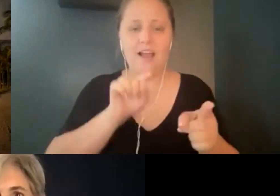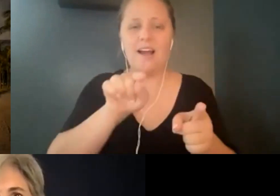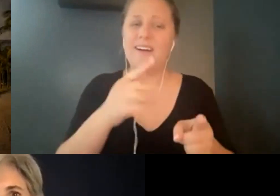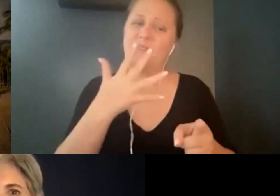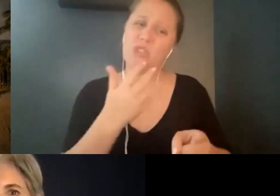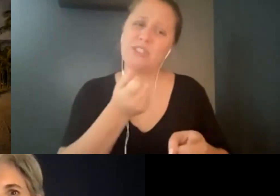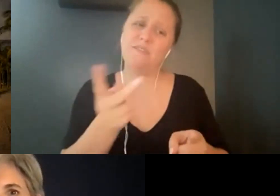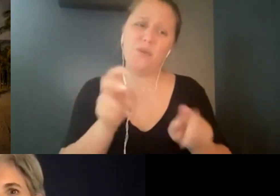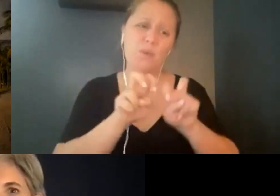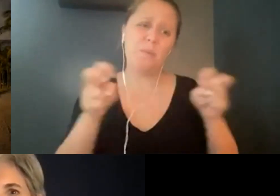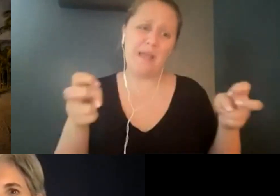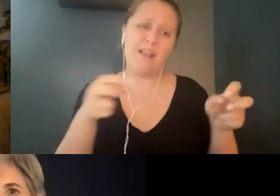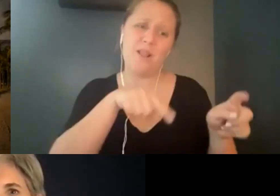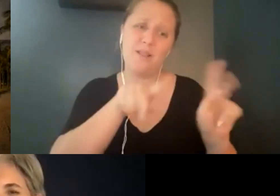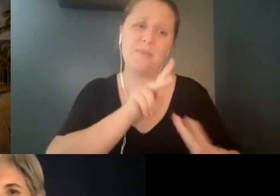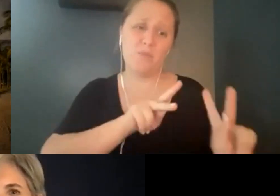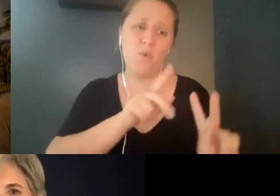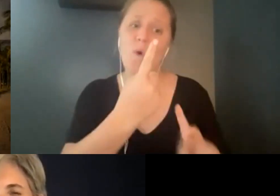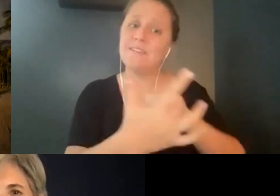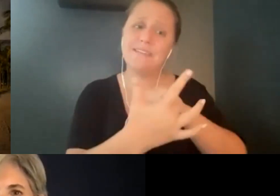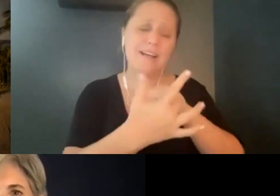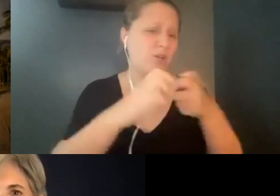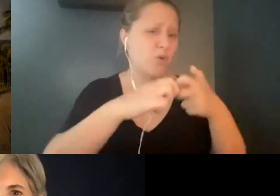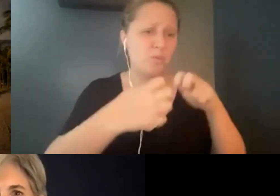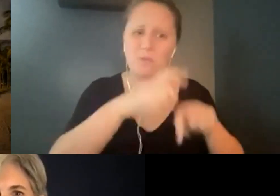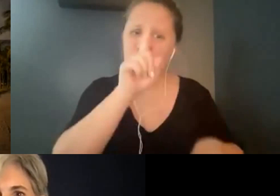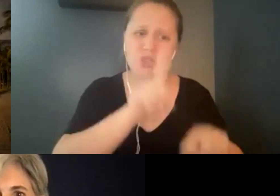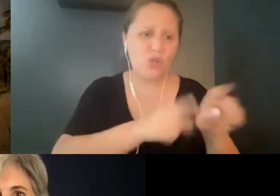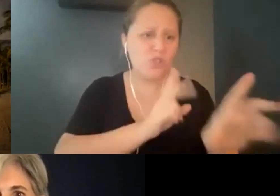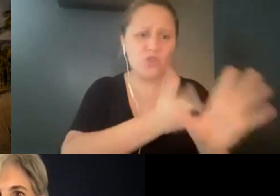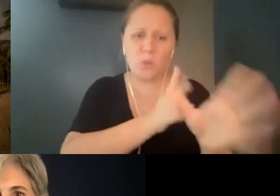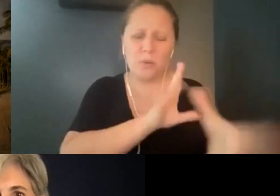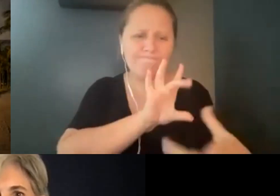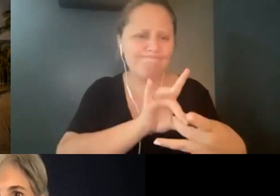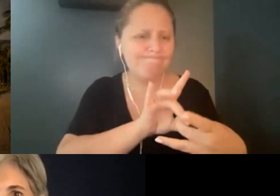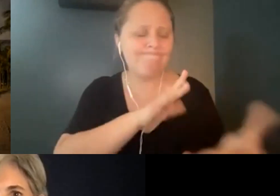panelists; one is having technical issues joining the call and the other is an IT